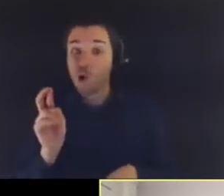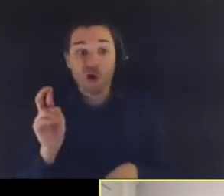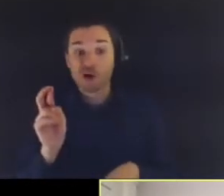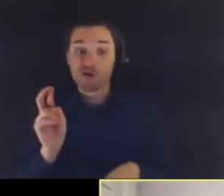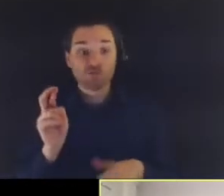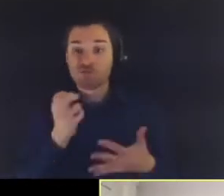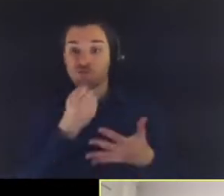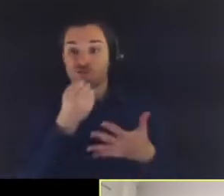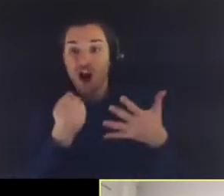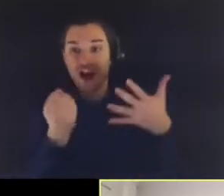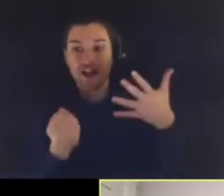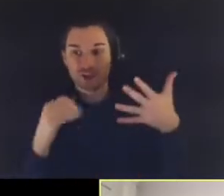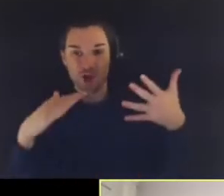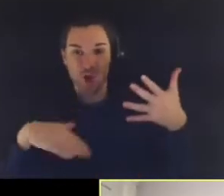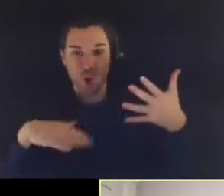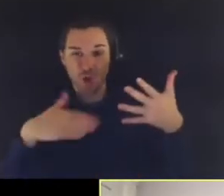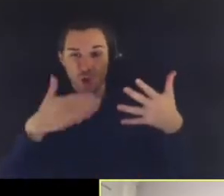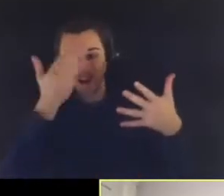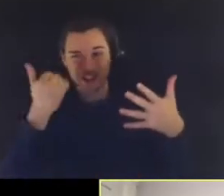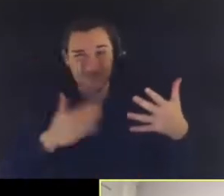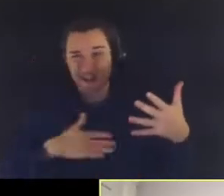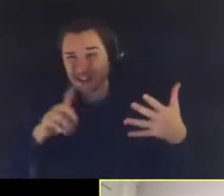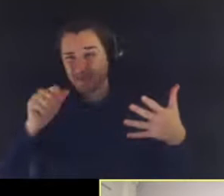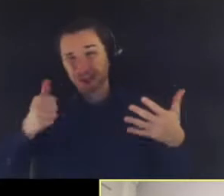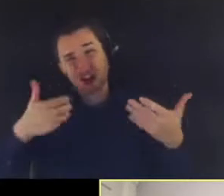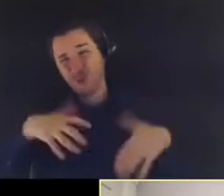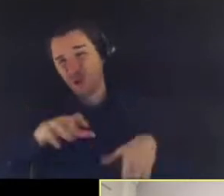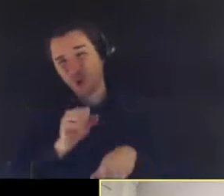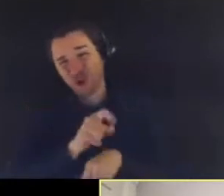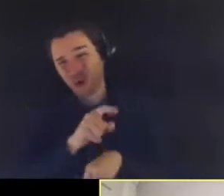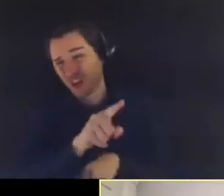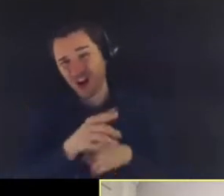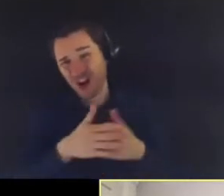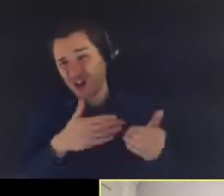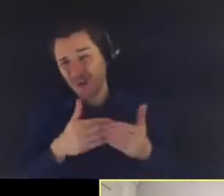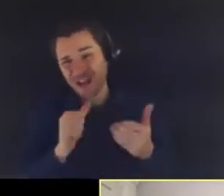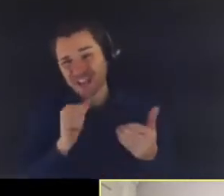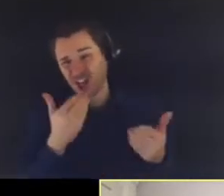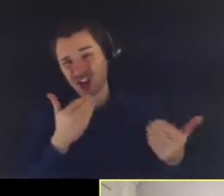there anyway. It would not be a good fit for me. The same kind of way that I feel about